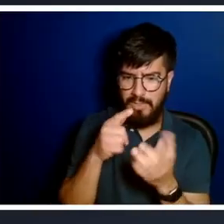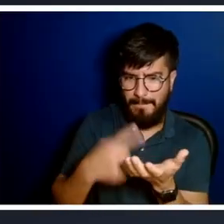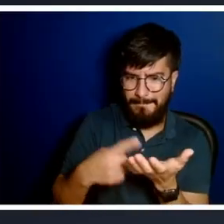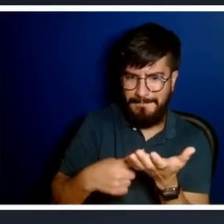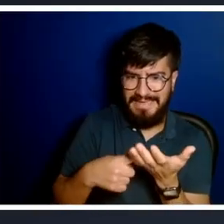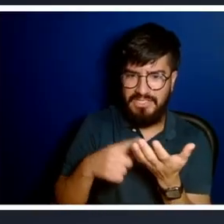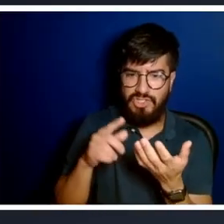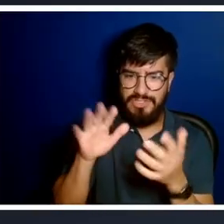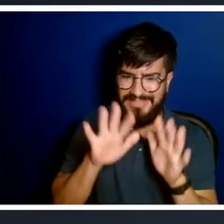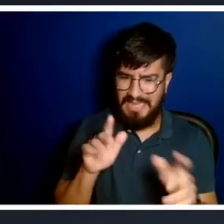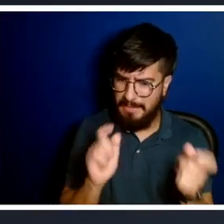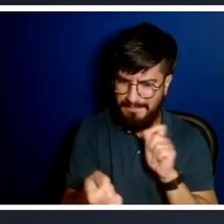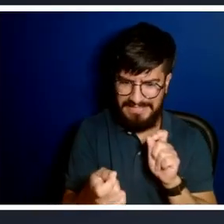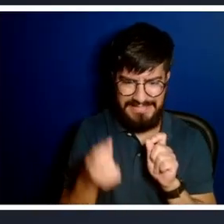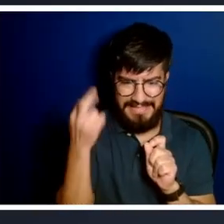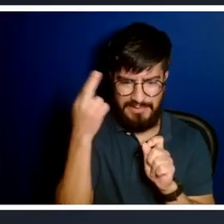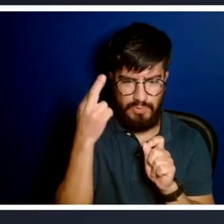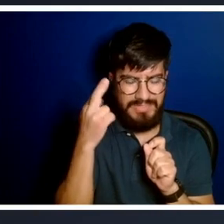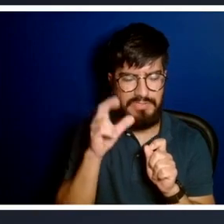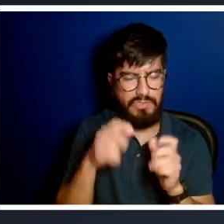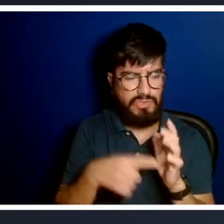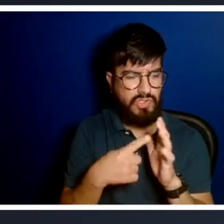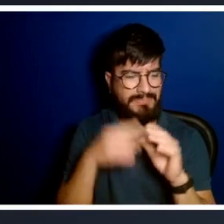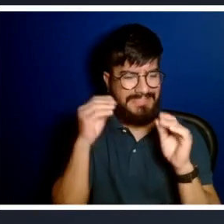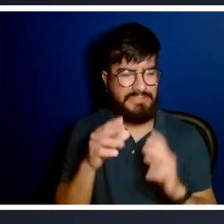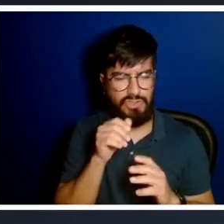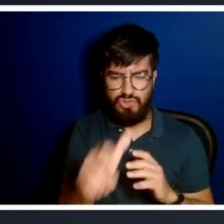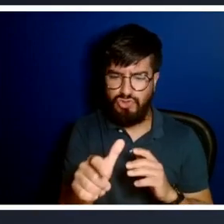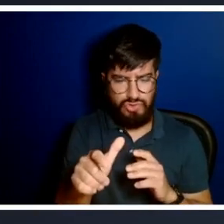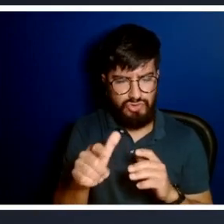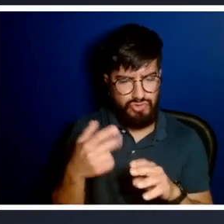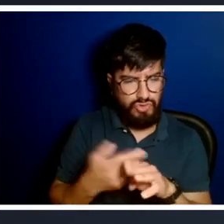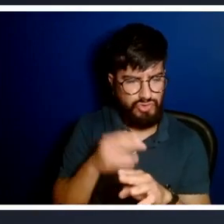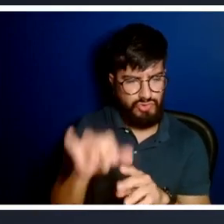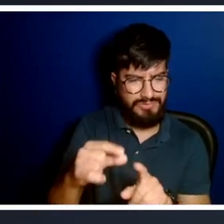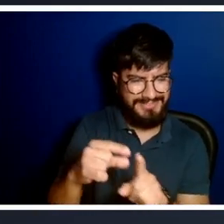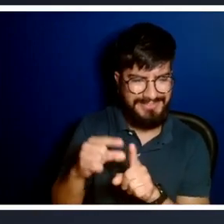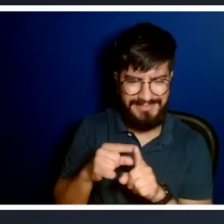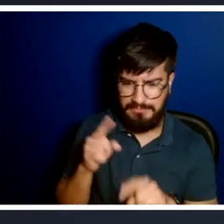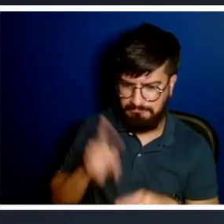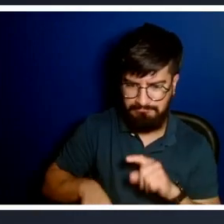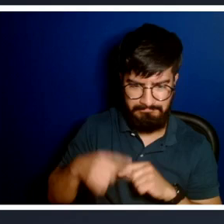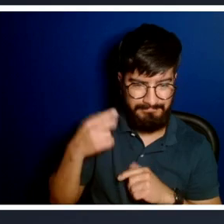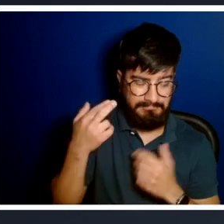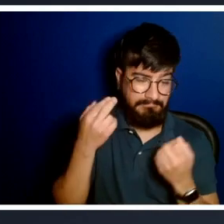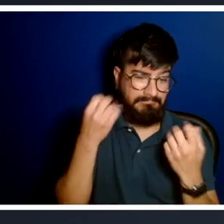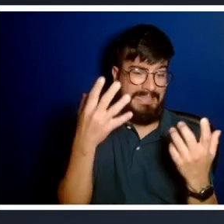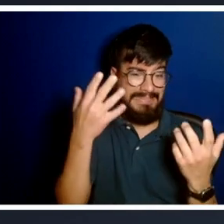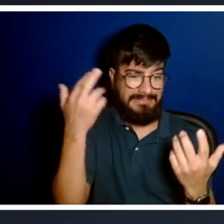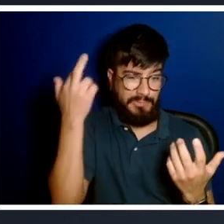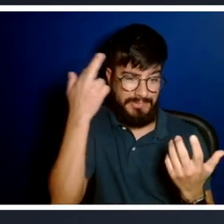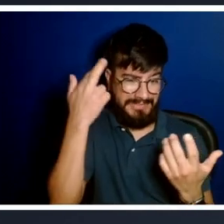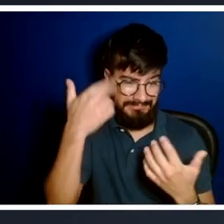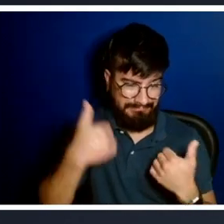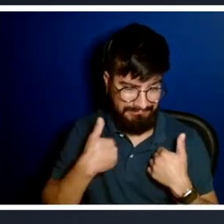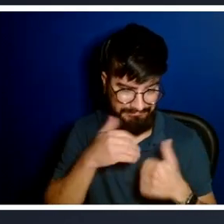for various reasons, are not able to use those terms either. But just like the title of this